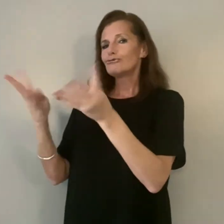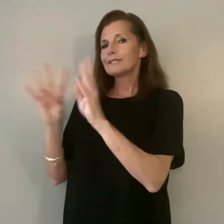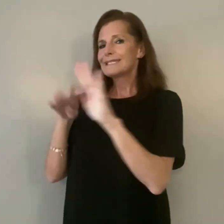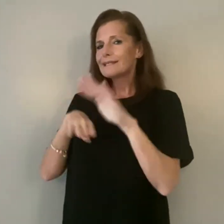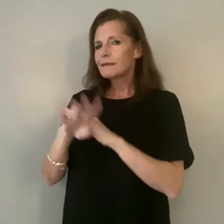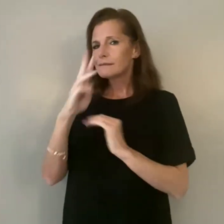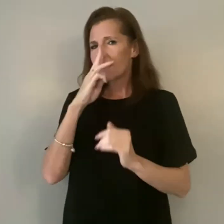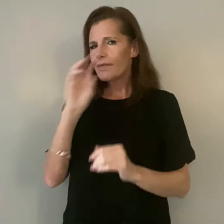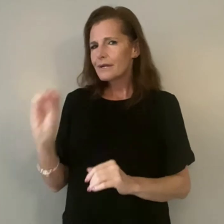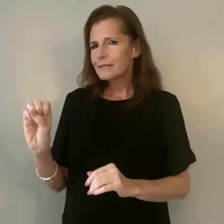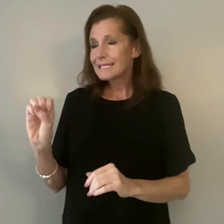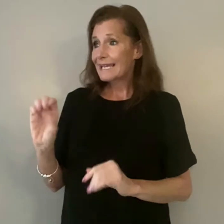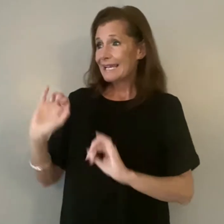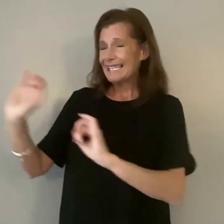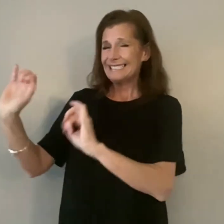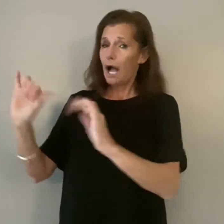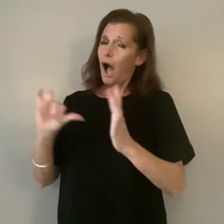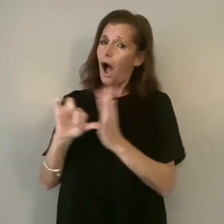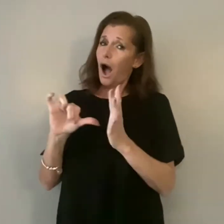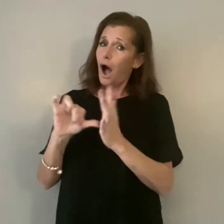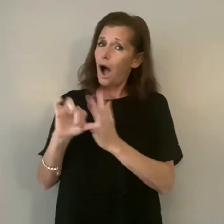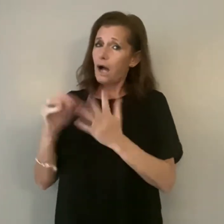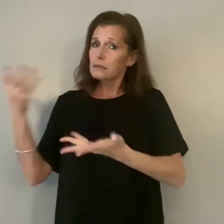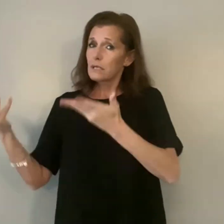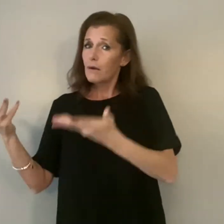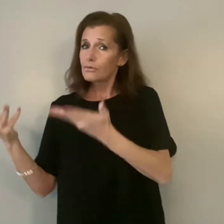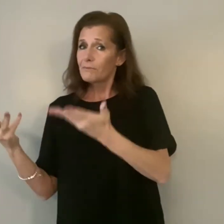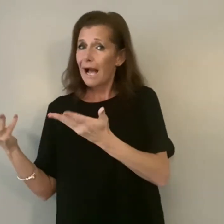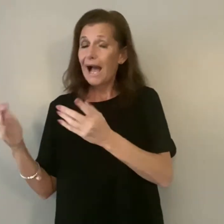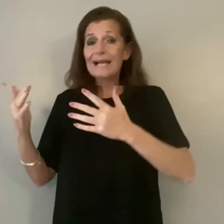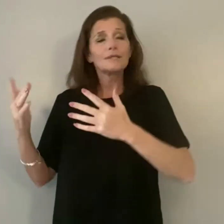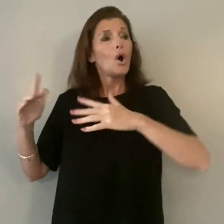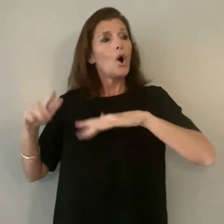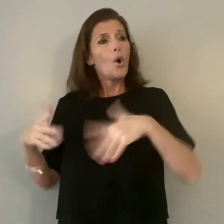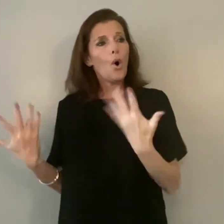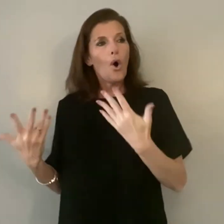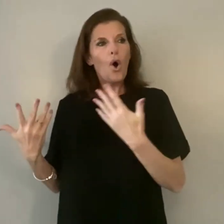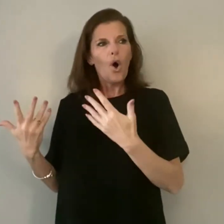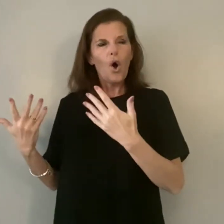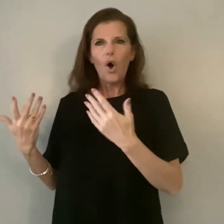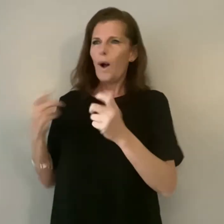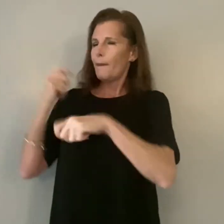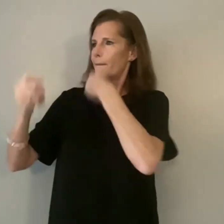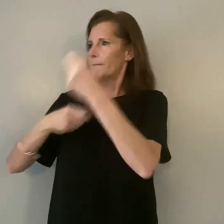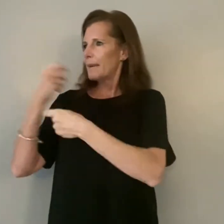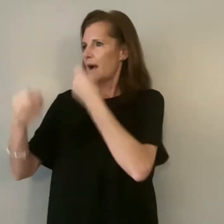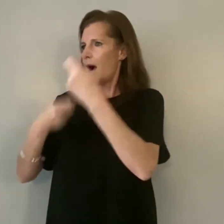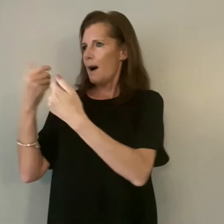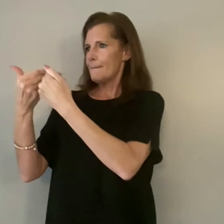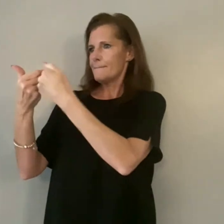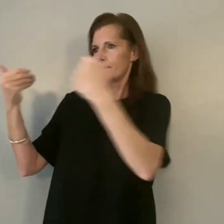your trustees who are under 30 years, whether they struggle in that area or whether there's a divide in terms of,